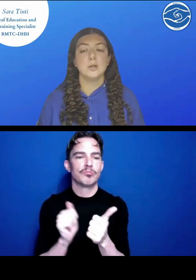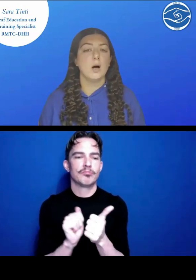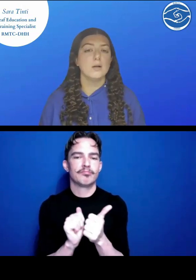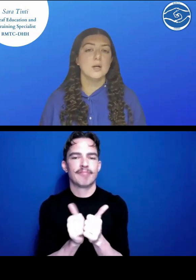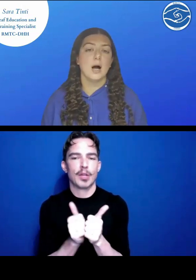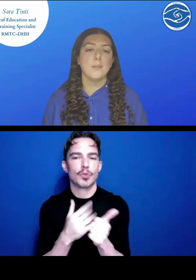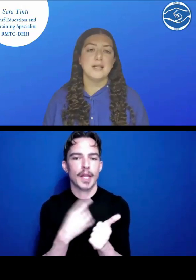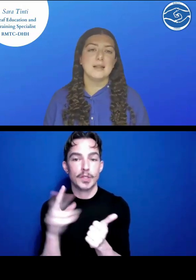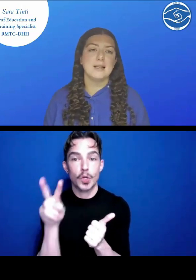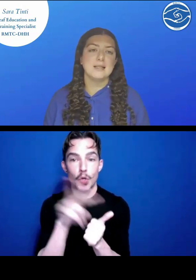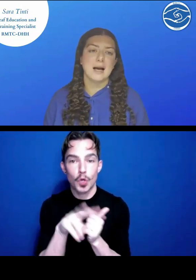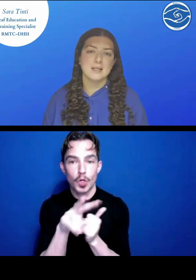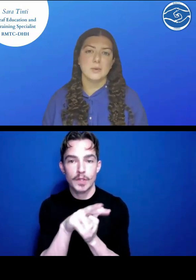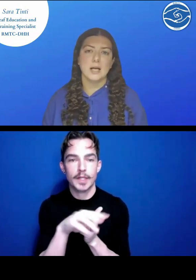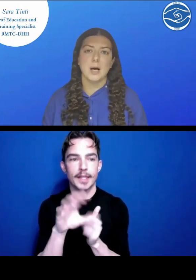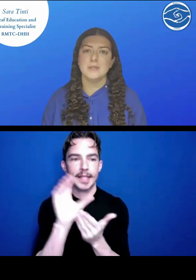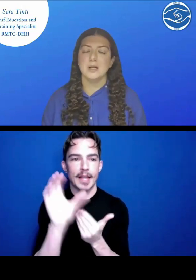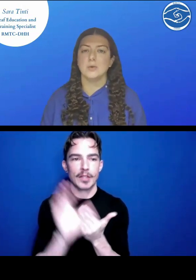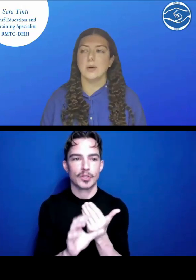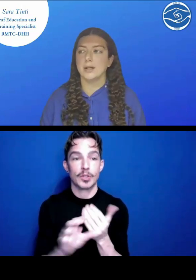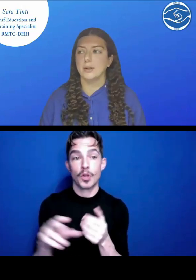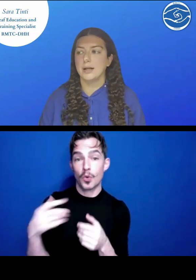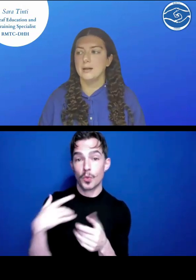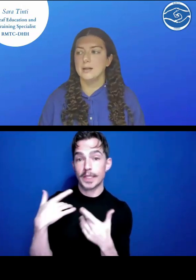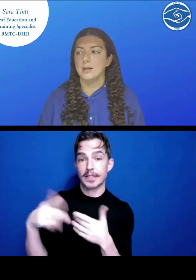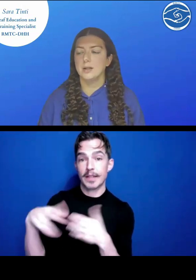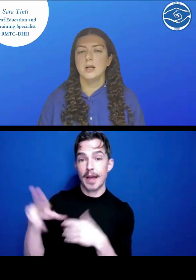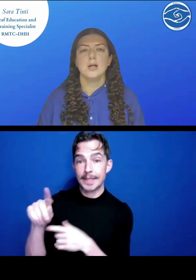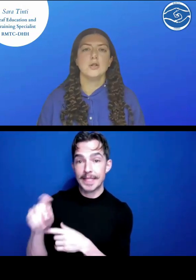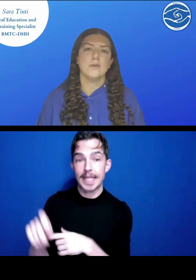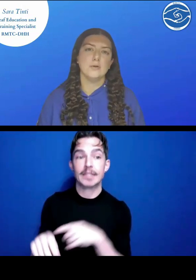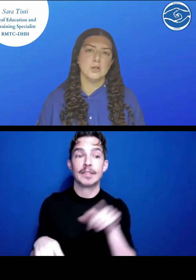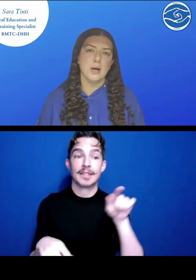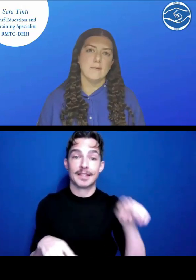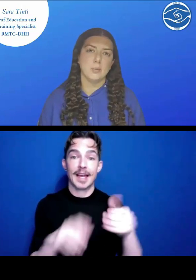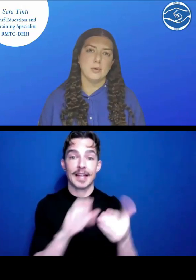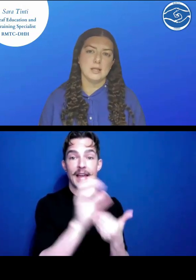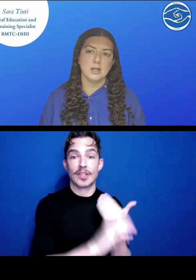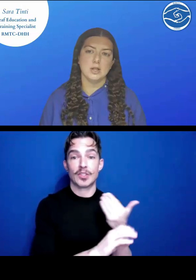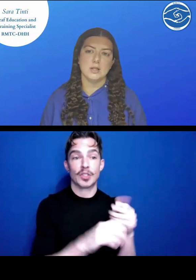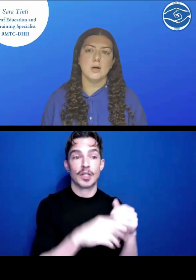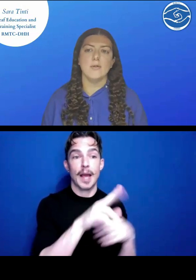We do also update this as we update the regular calendar. So, if you do have it printed, just